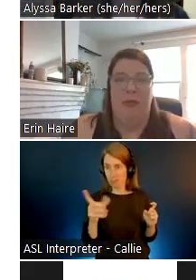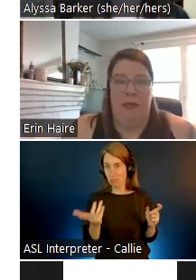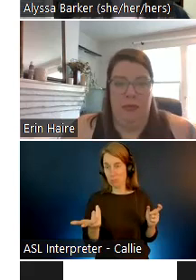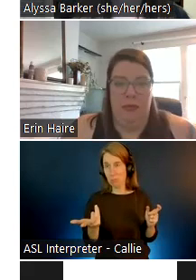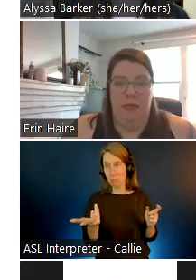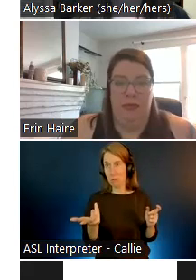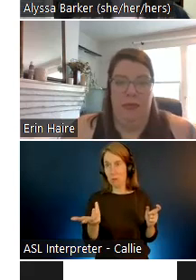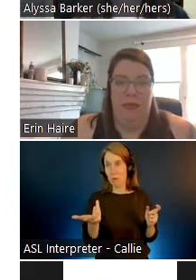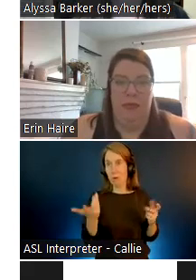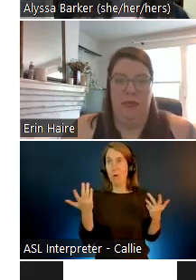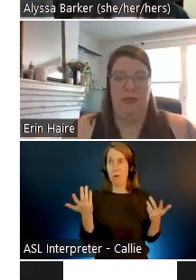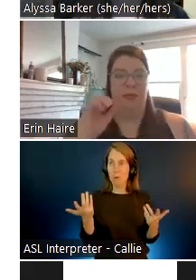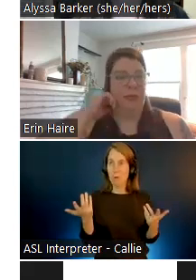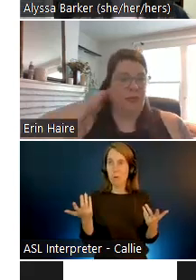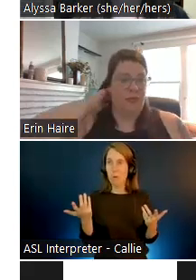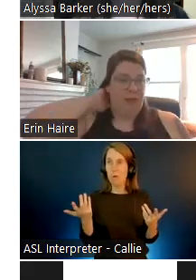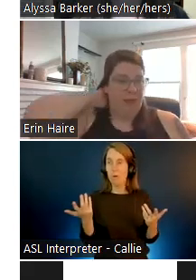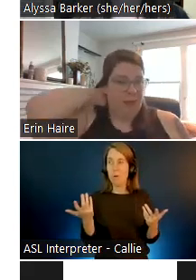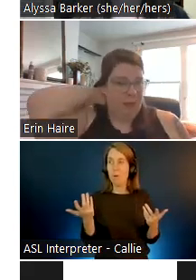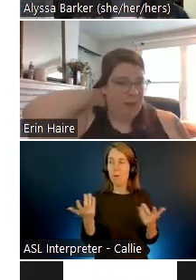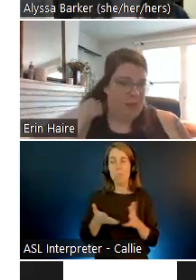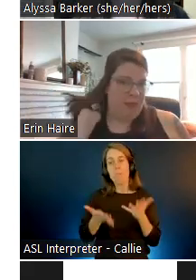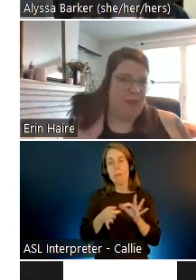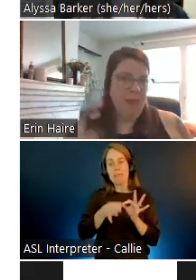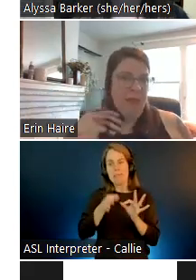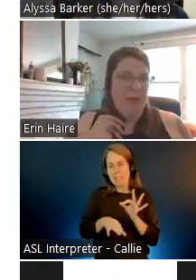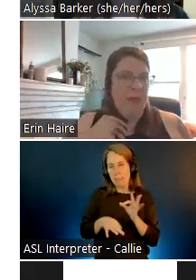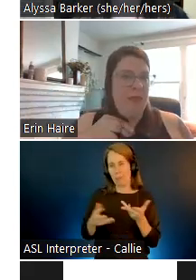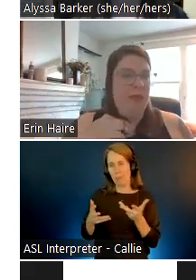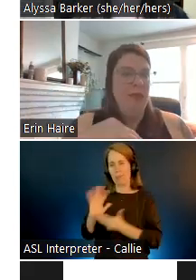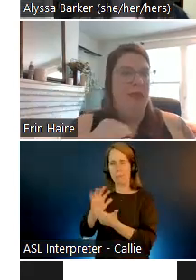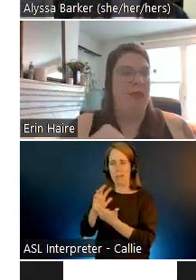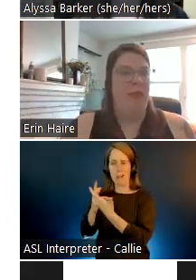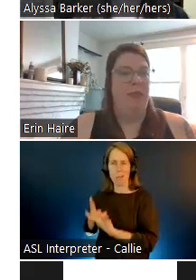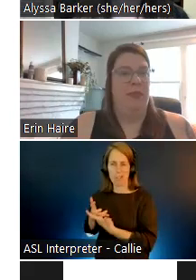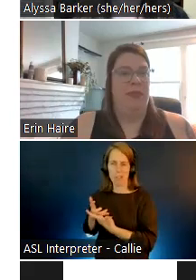you know just something that simple could be part of the reasonable accommodation the landlord could be required to do